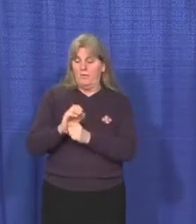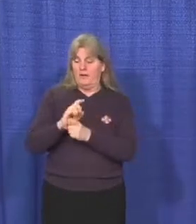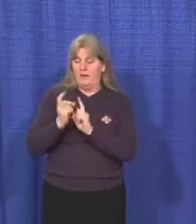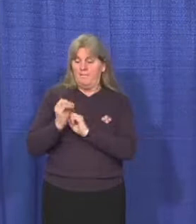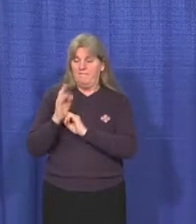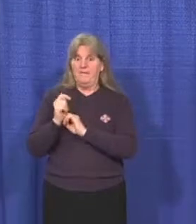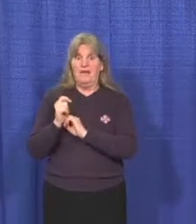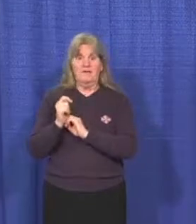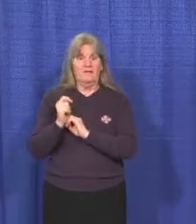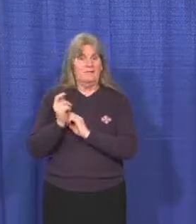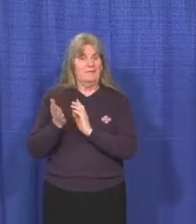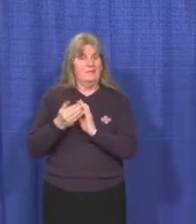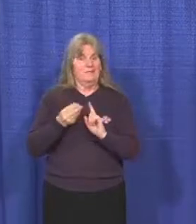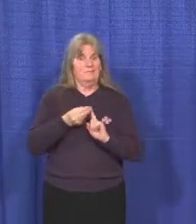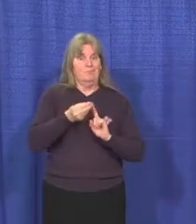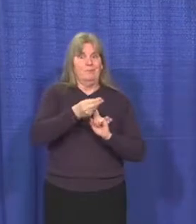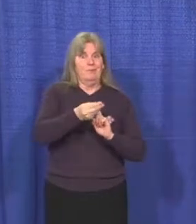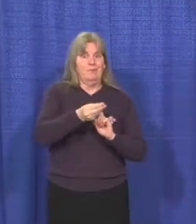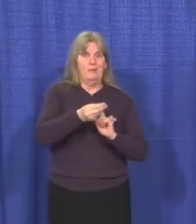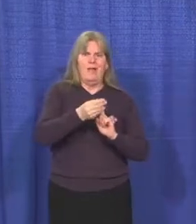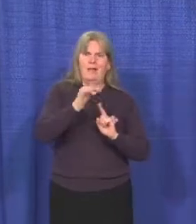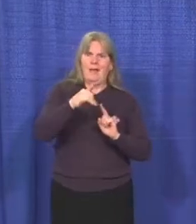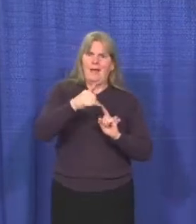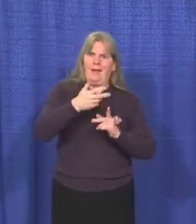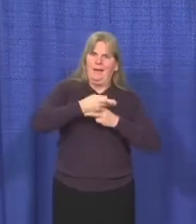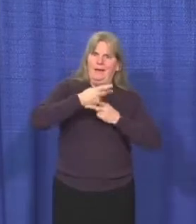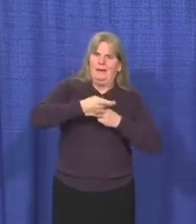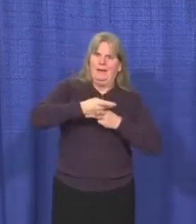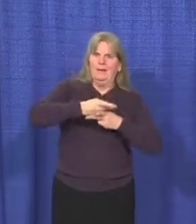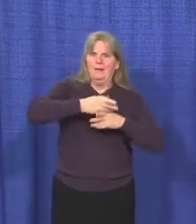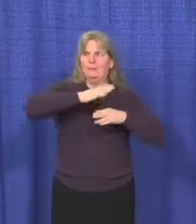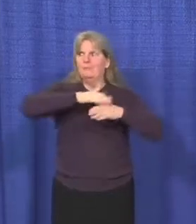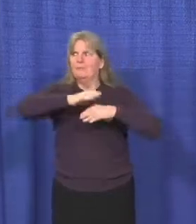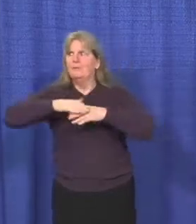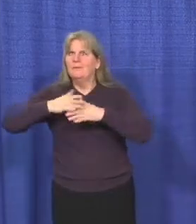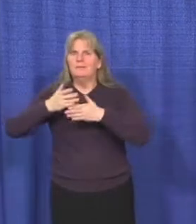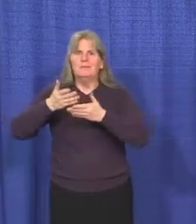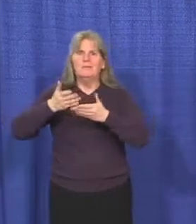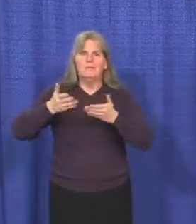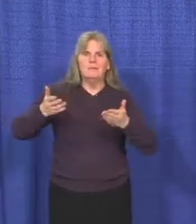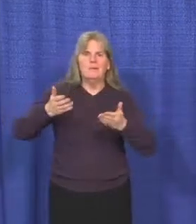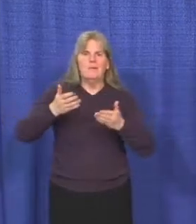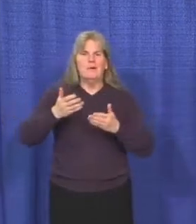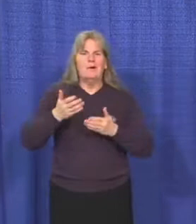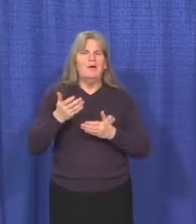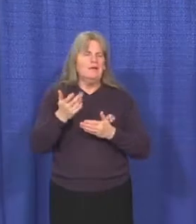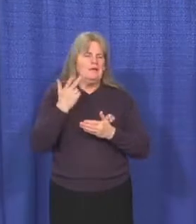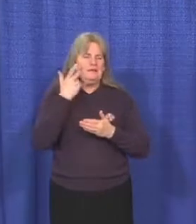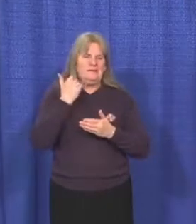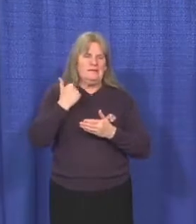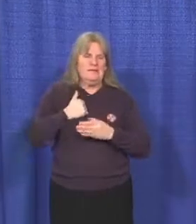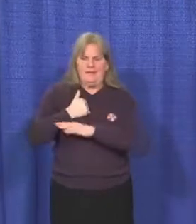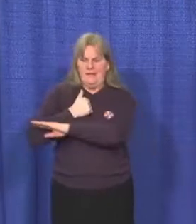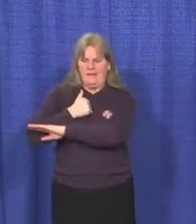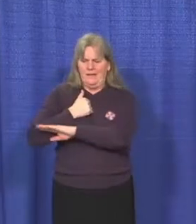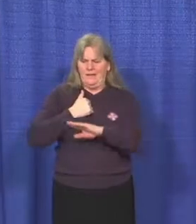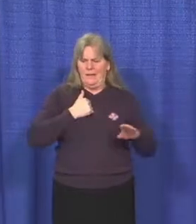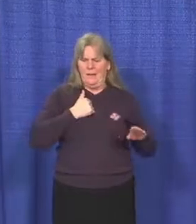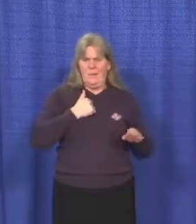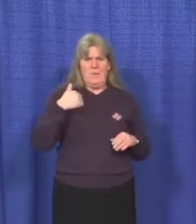cautious with our notifications which -- we have seen